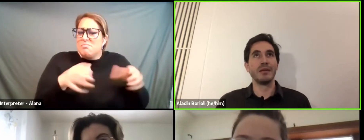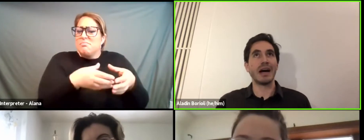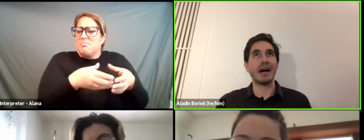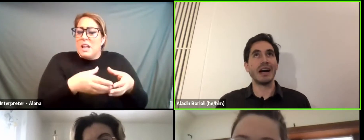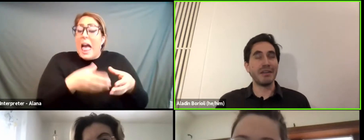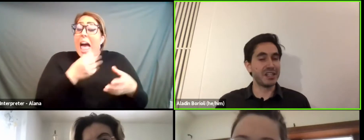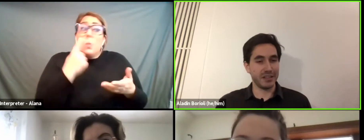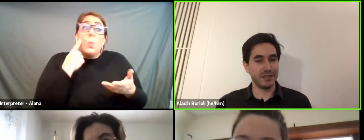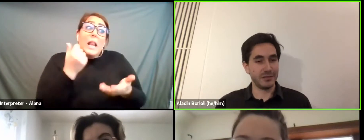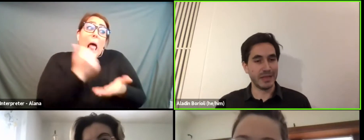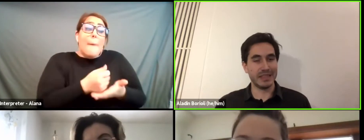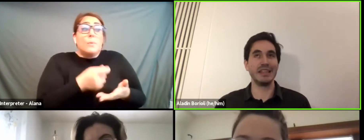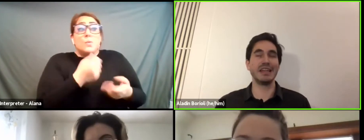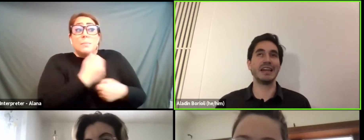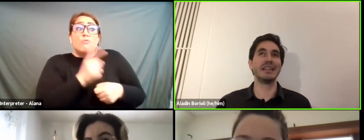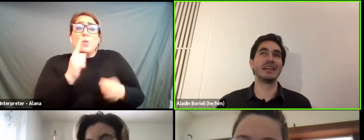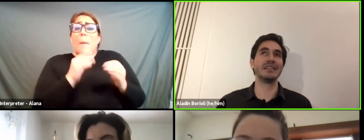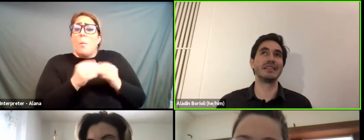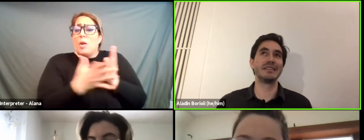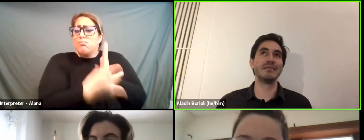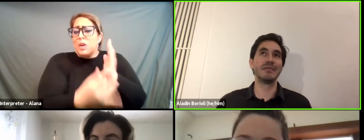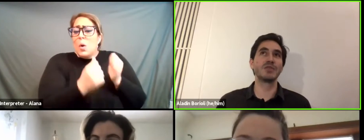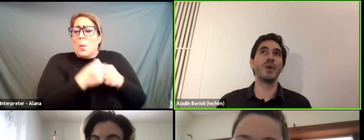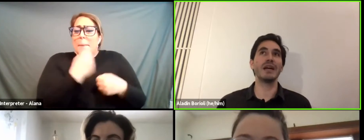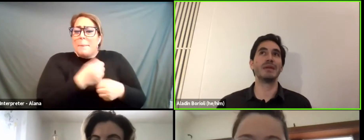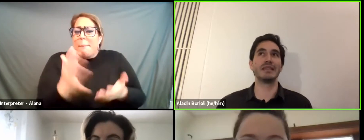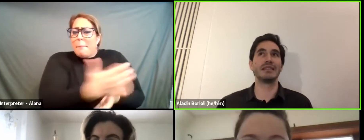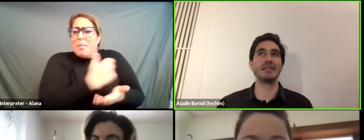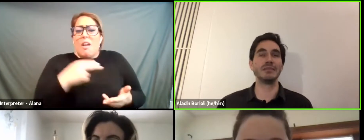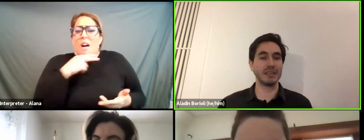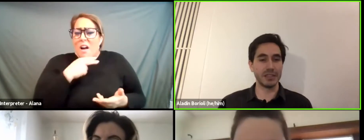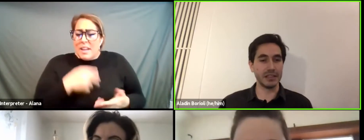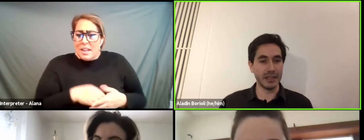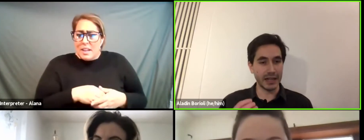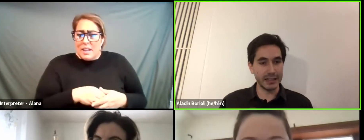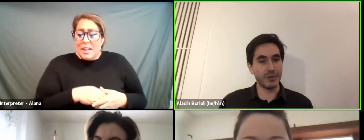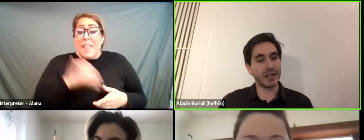are efficient basically. And it's why I built the Intimacy Machine in reaction.